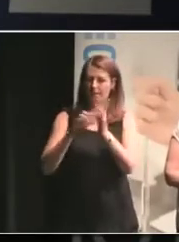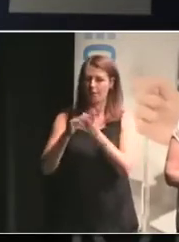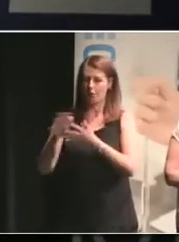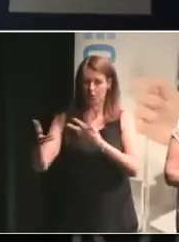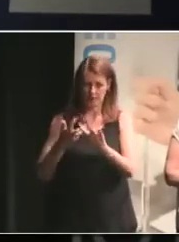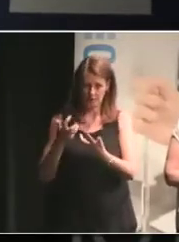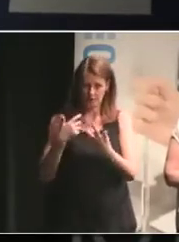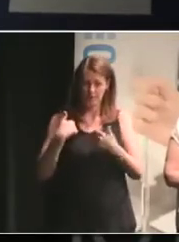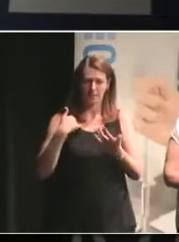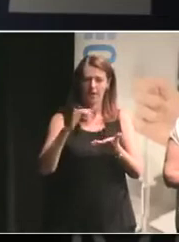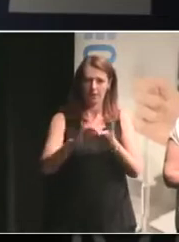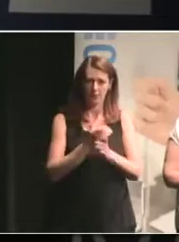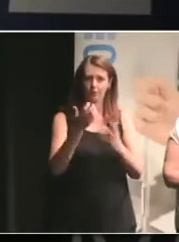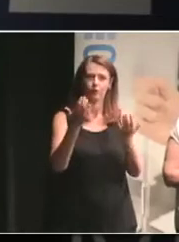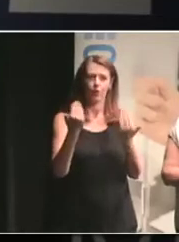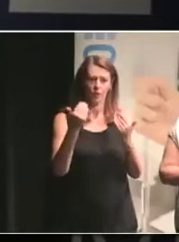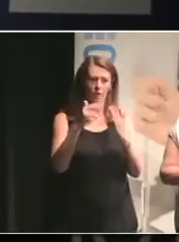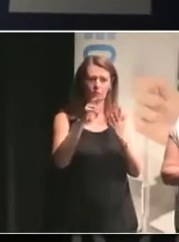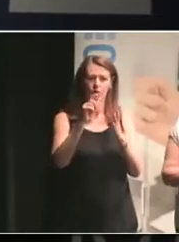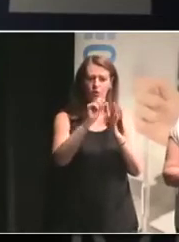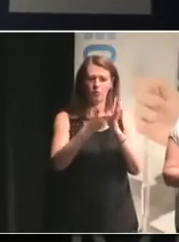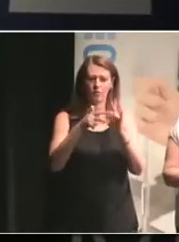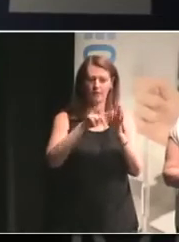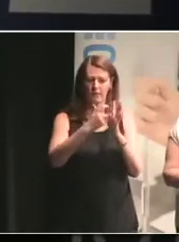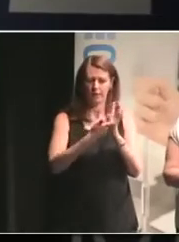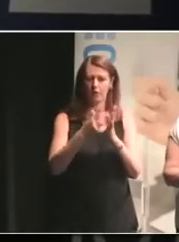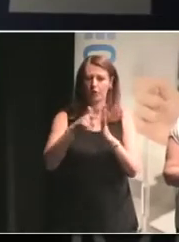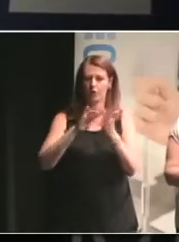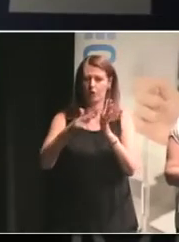it's my great pleasure to welcome Professor John Warner today. He's president and chief